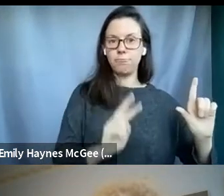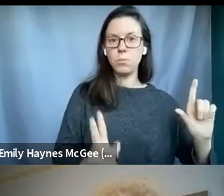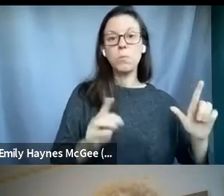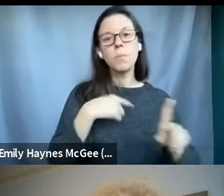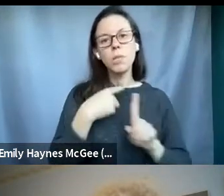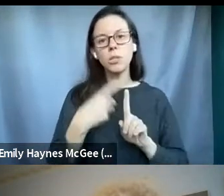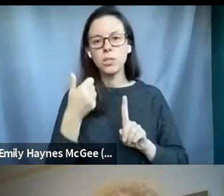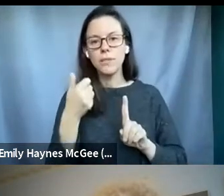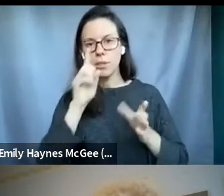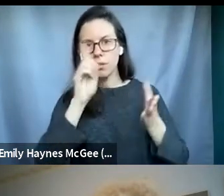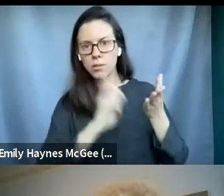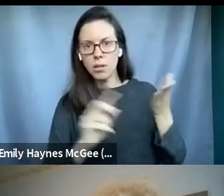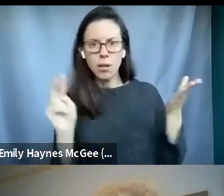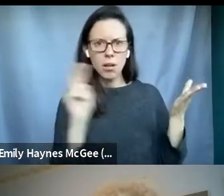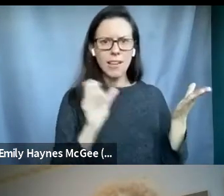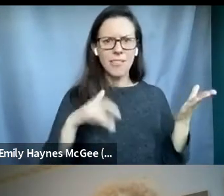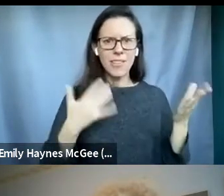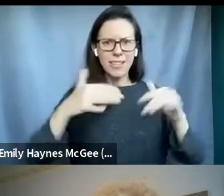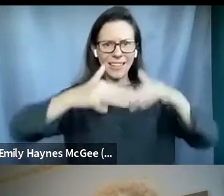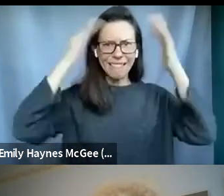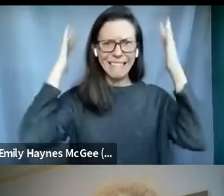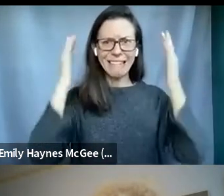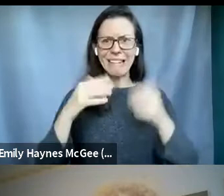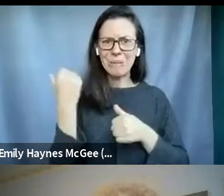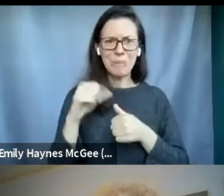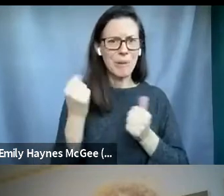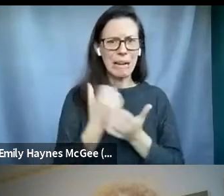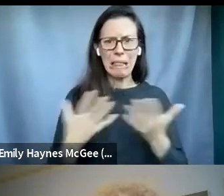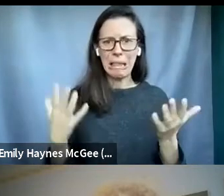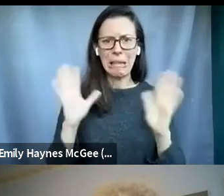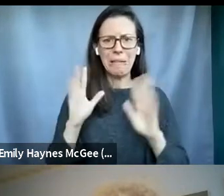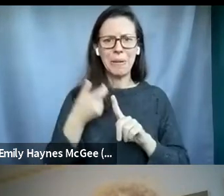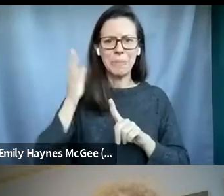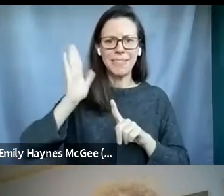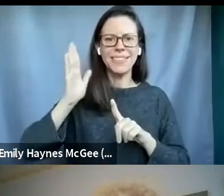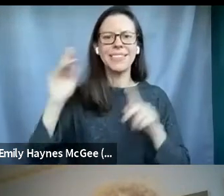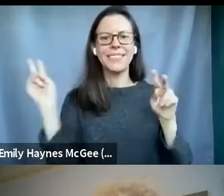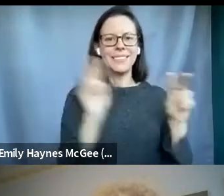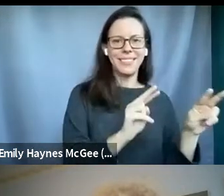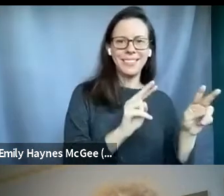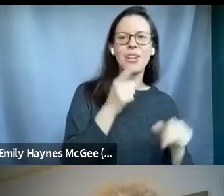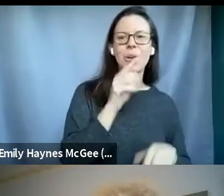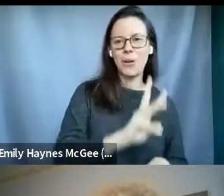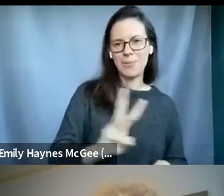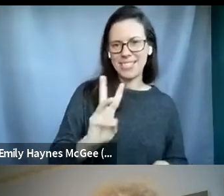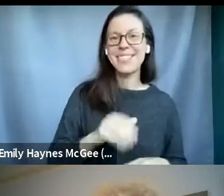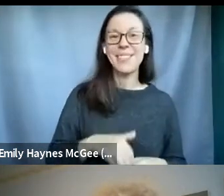if you're overwhelmed, like I only remember one thing from the presentation, this is where we have all of our information.